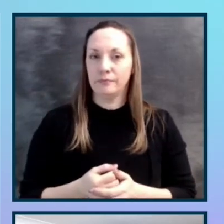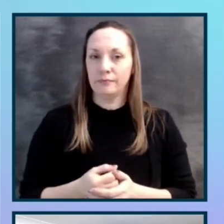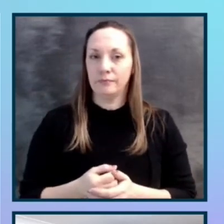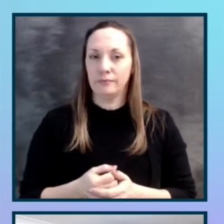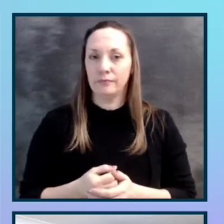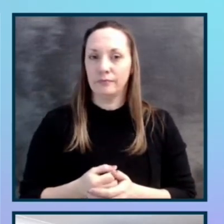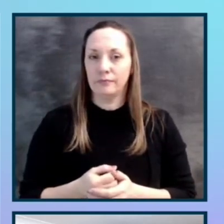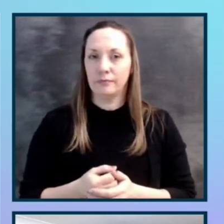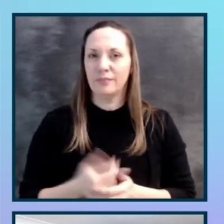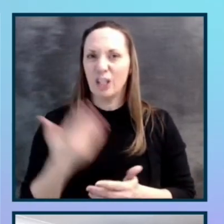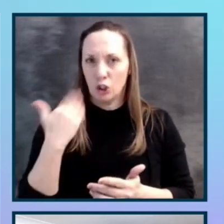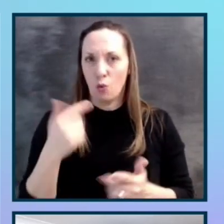to where you were before.